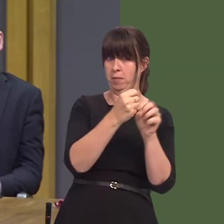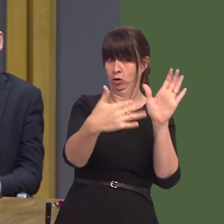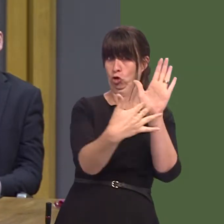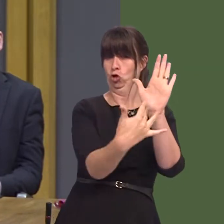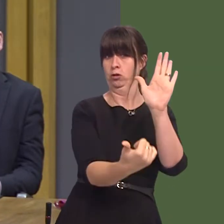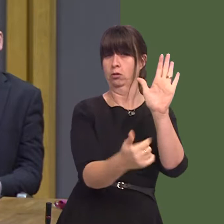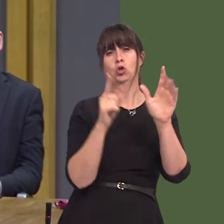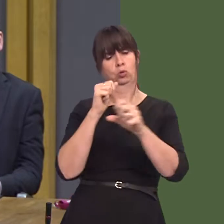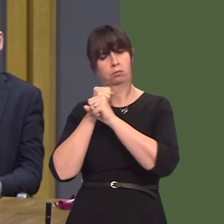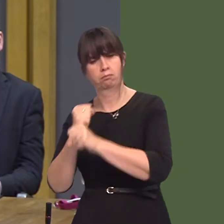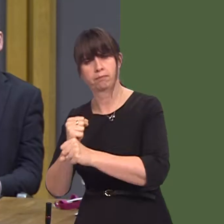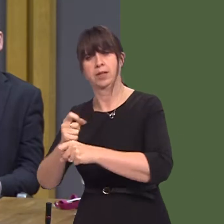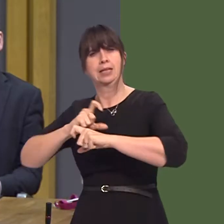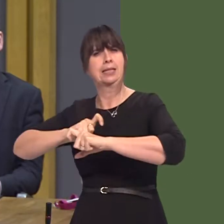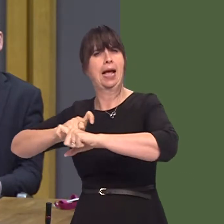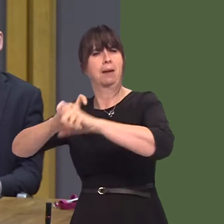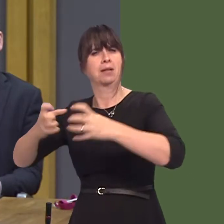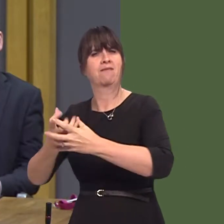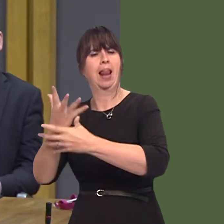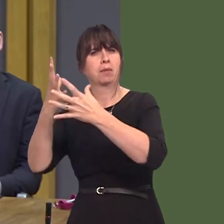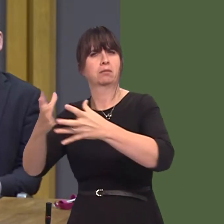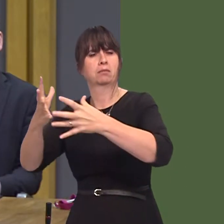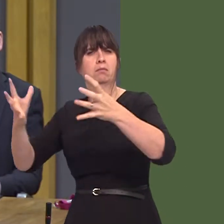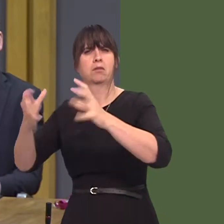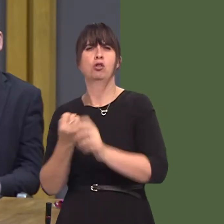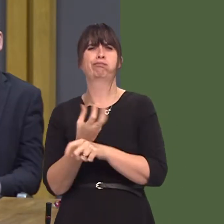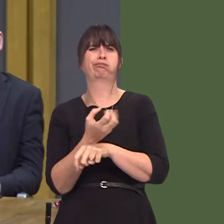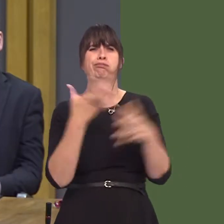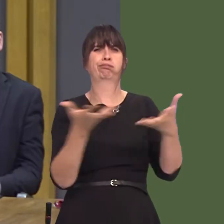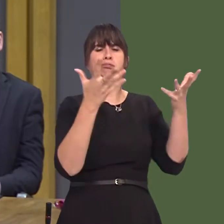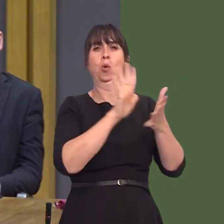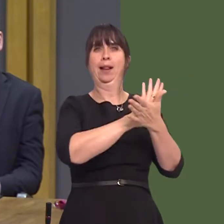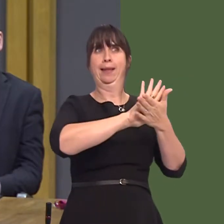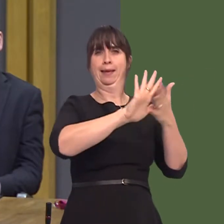to goals such as sustainable development, a low-carbon economy, healthy functioning